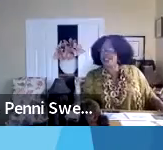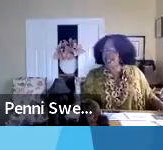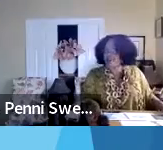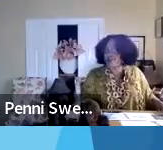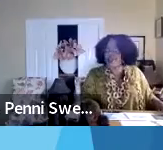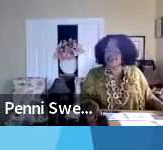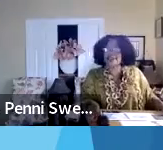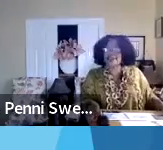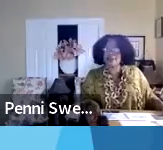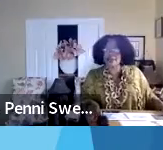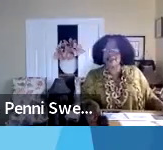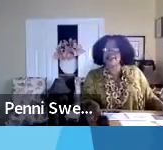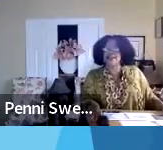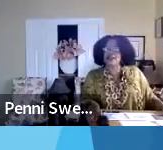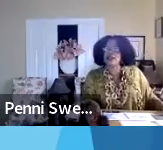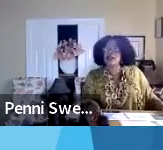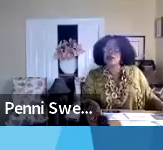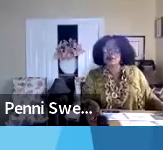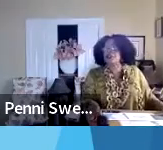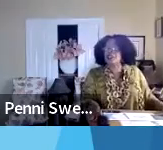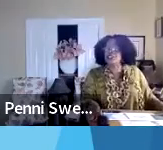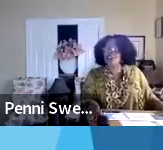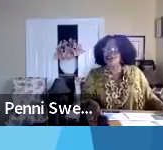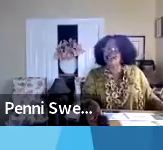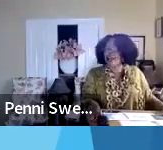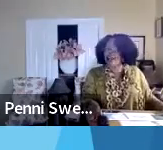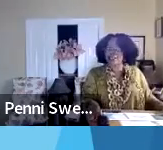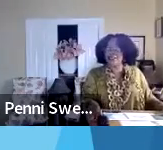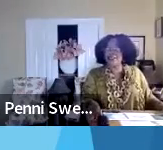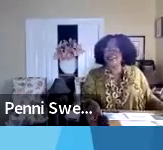Today, we are going to introduce